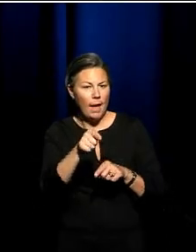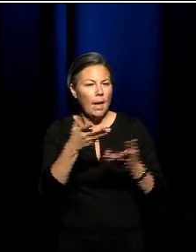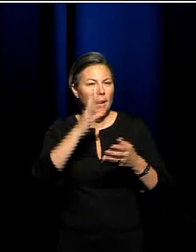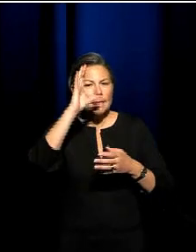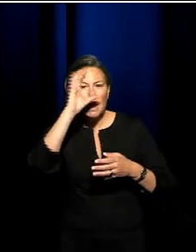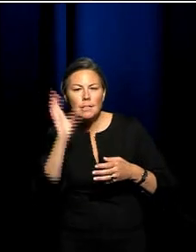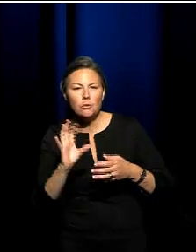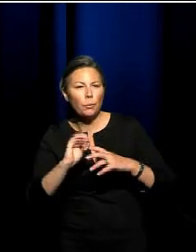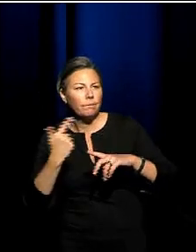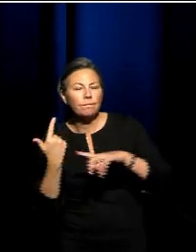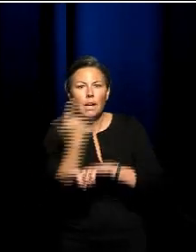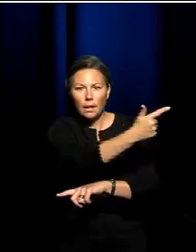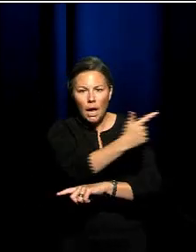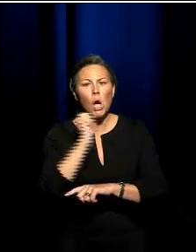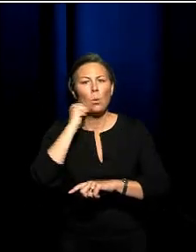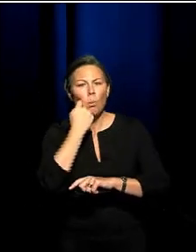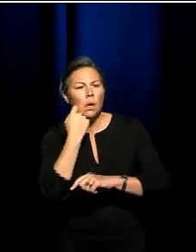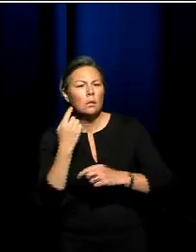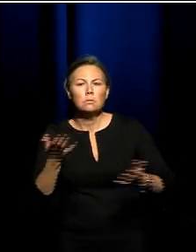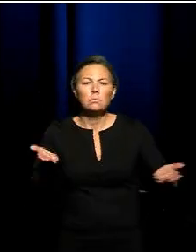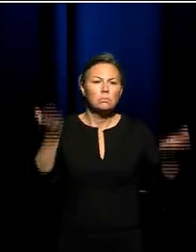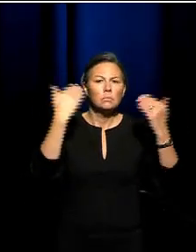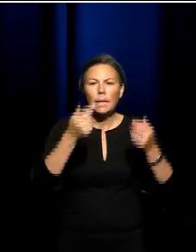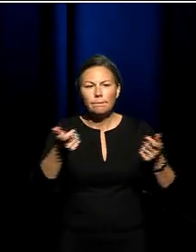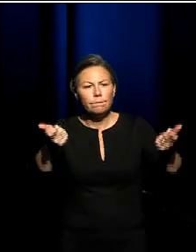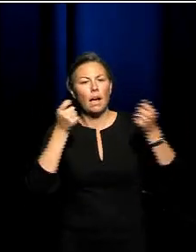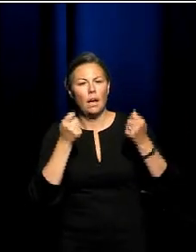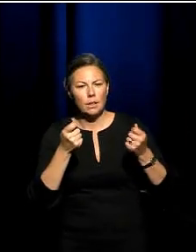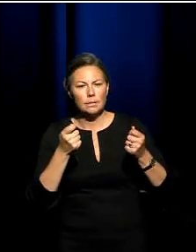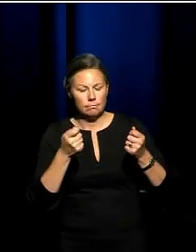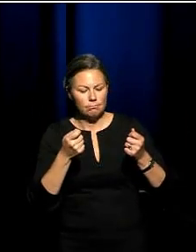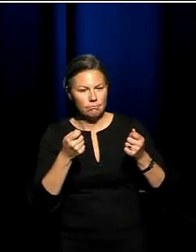metropolitan areas as well as in capital cities. Following development of its